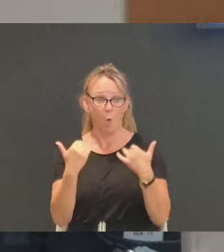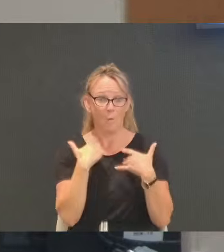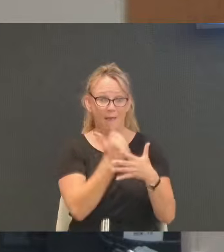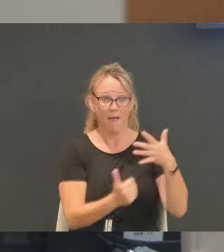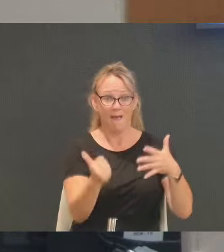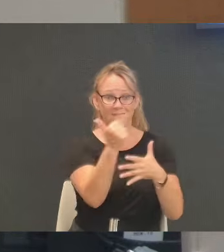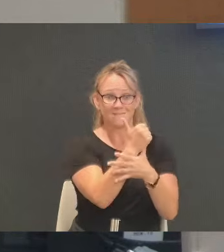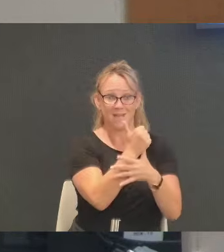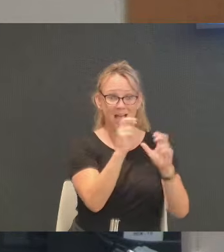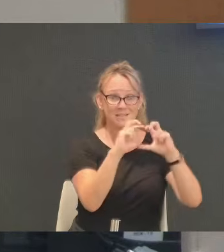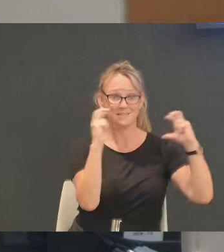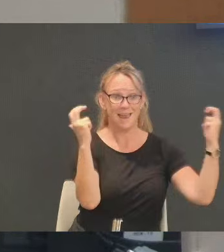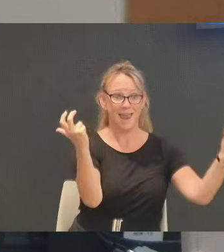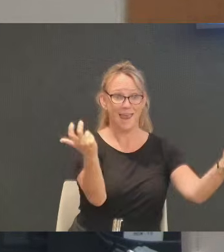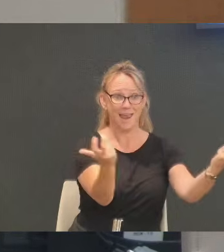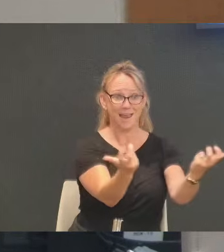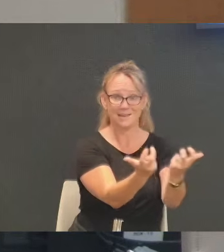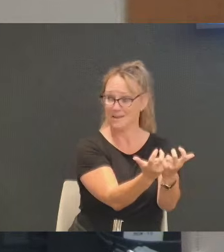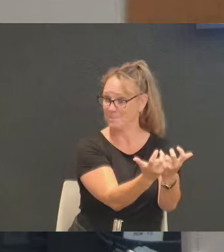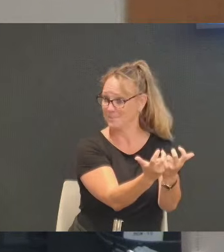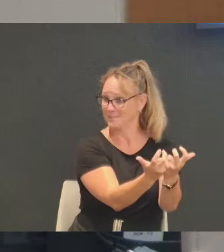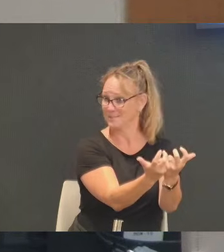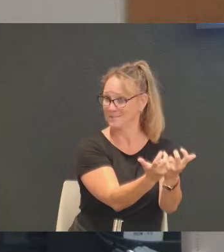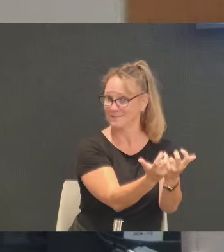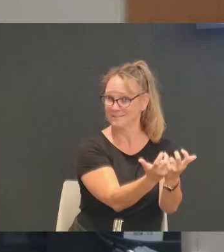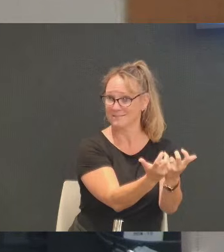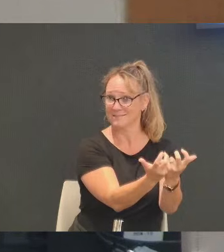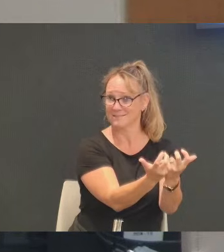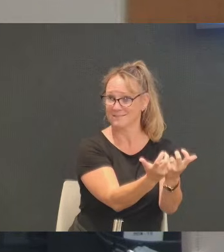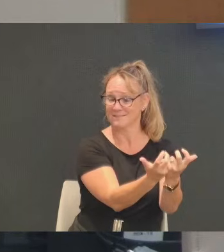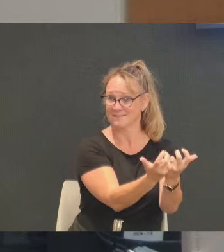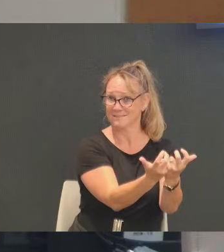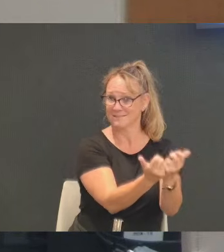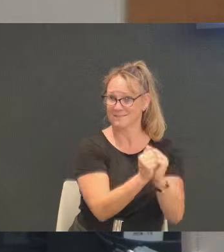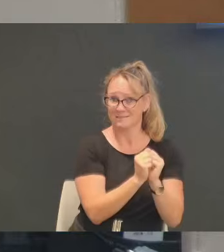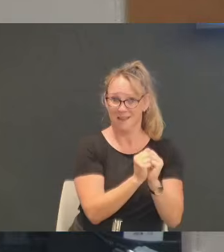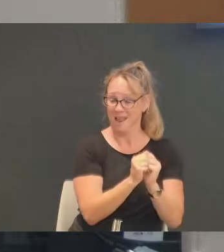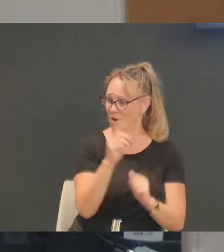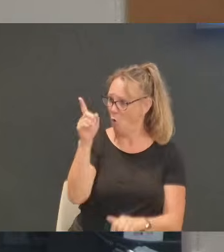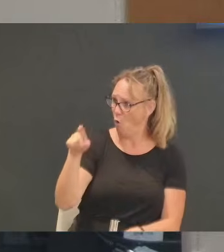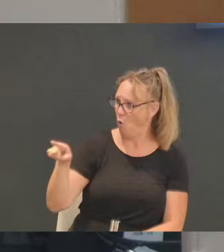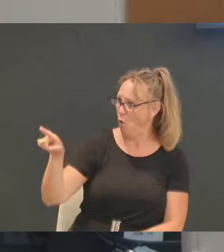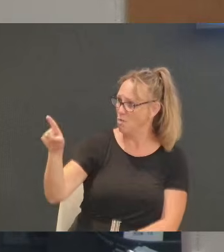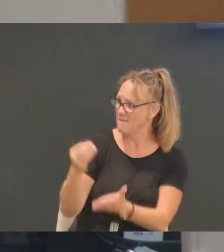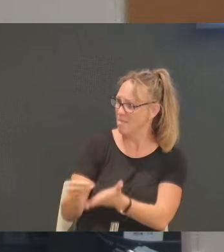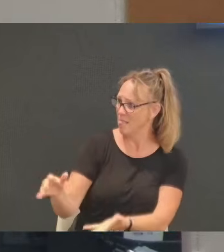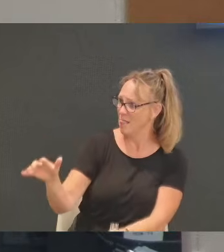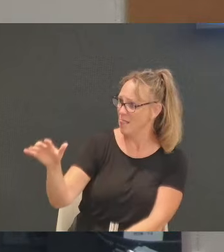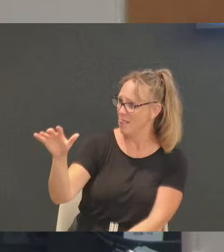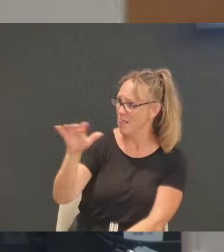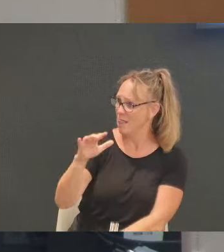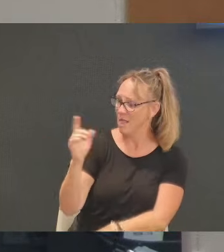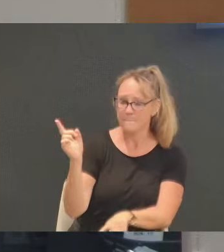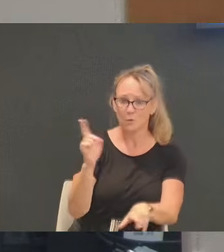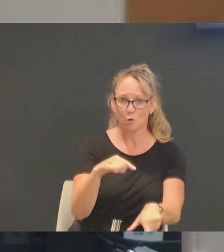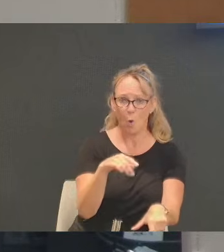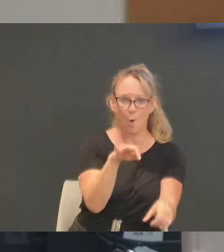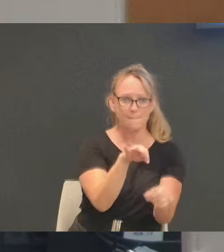fund billionaires and they only have to go to the ballot one time in the late 90s. But then on the